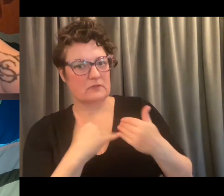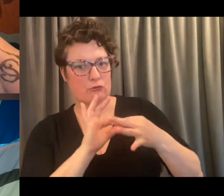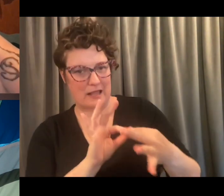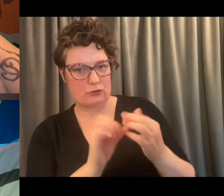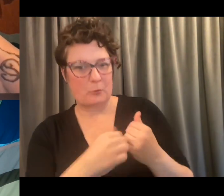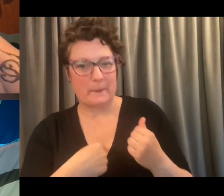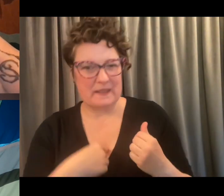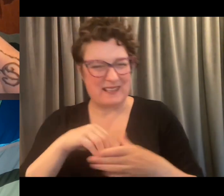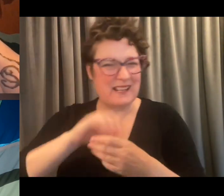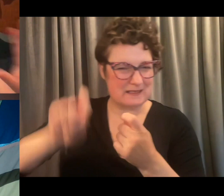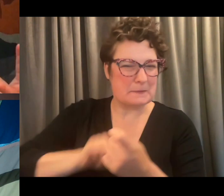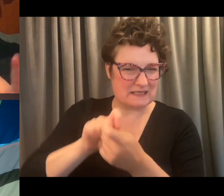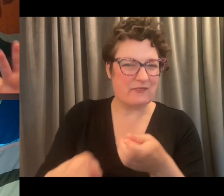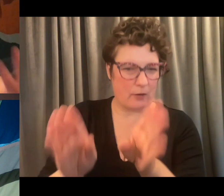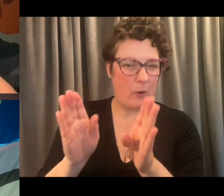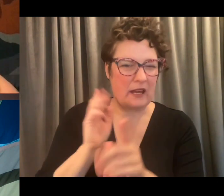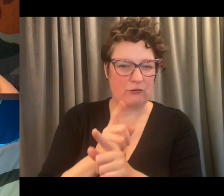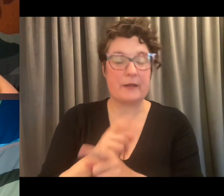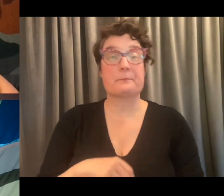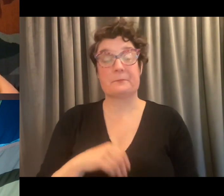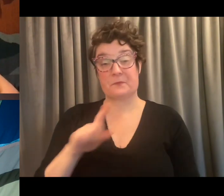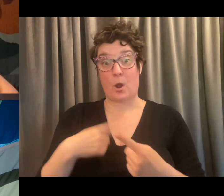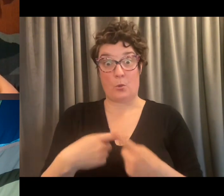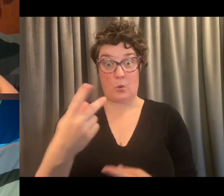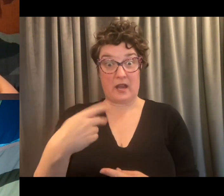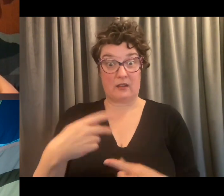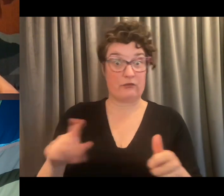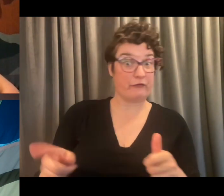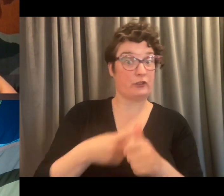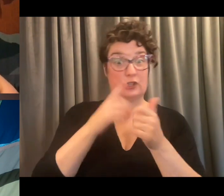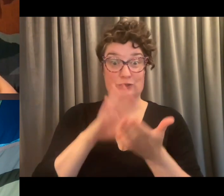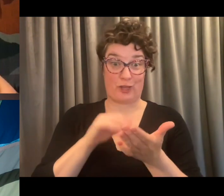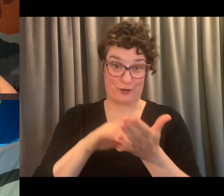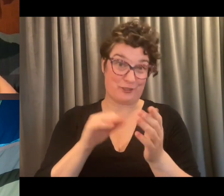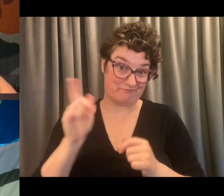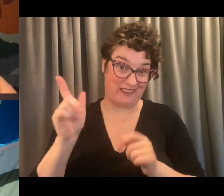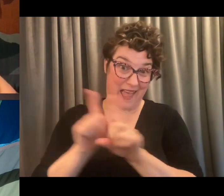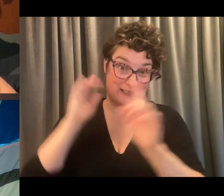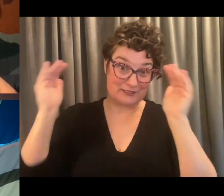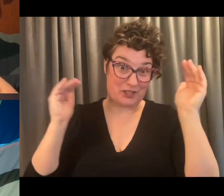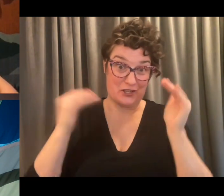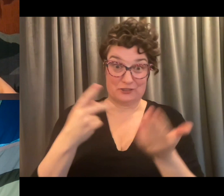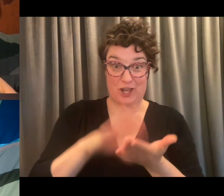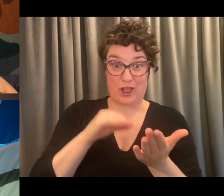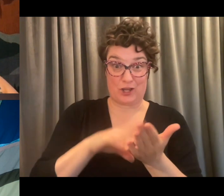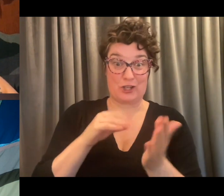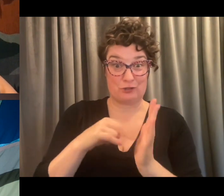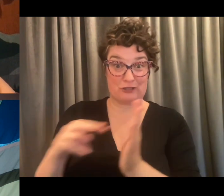And well, when you and I were first learning as adults to read Torah, like many years after our Bat Mitzvahs Rebekah: Yes.